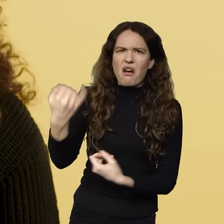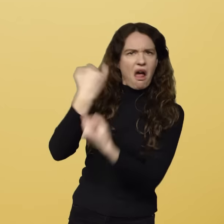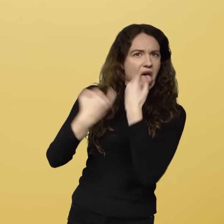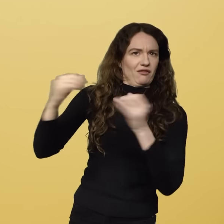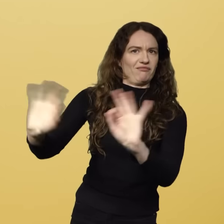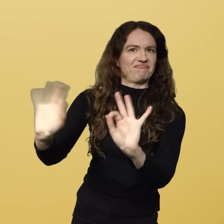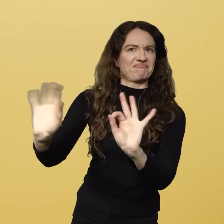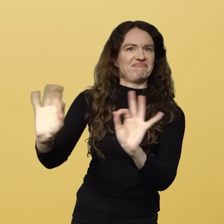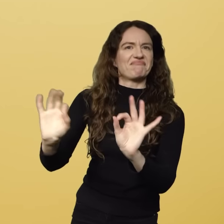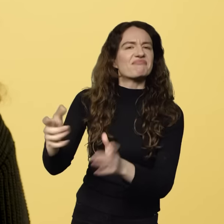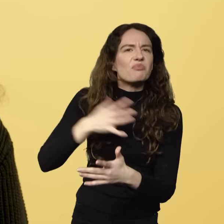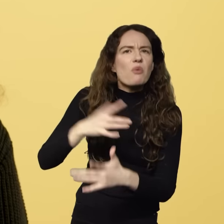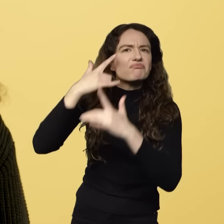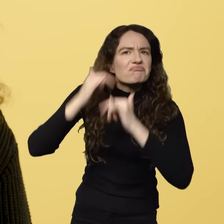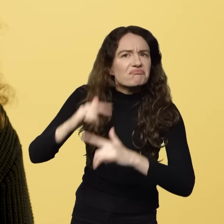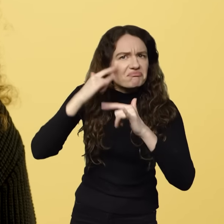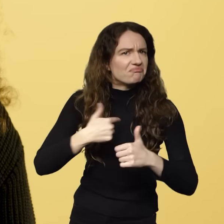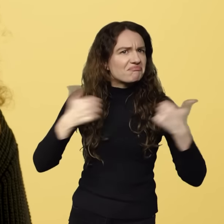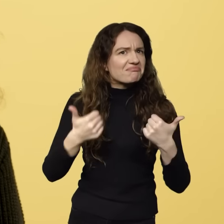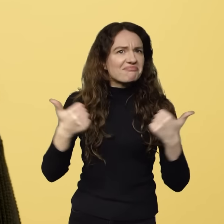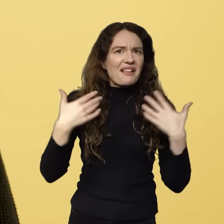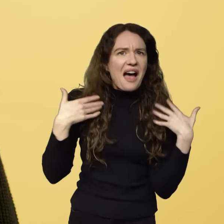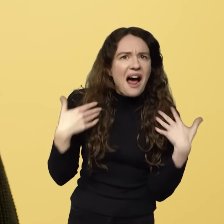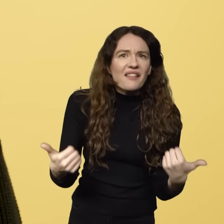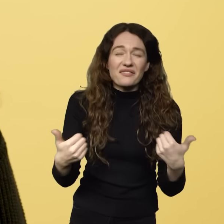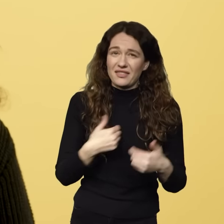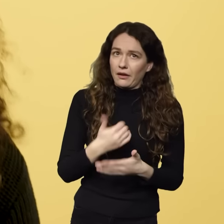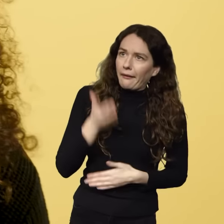I go about like six, seven times, sometimes eight maybe.